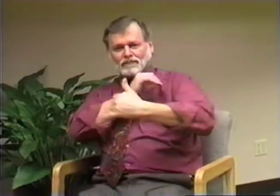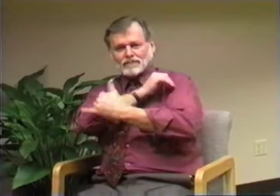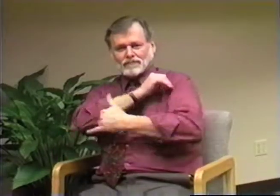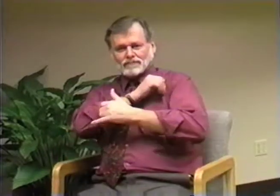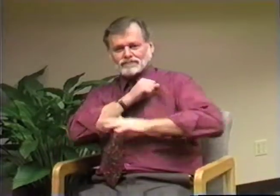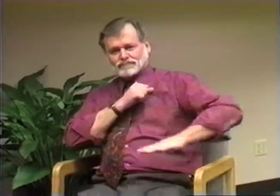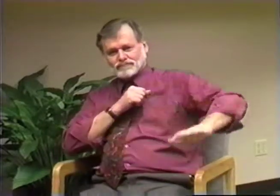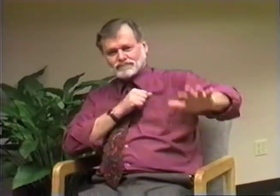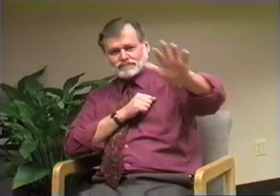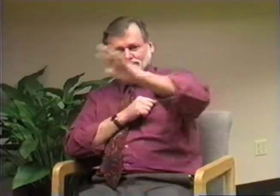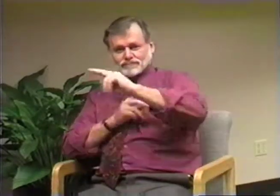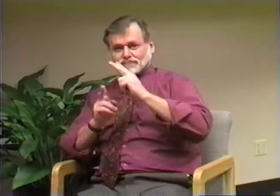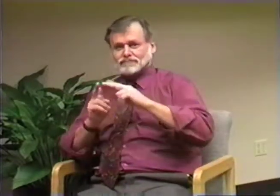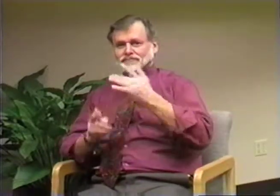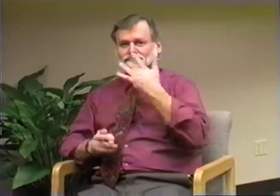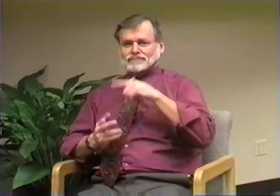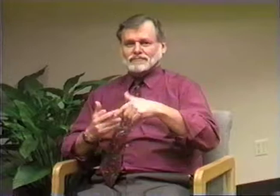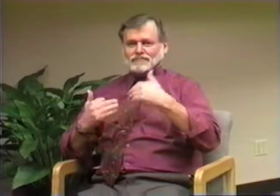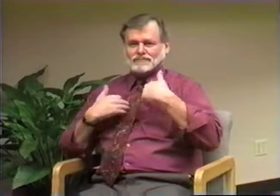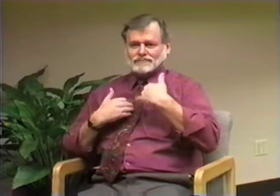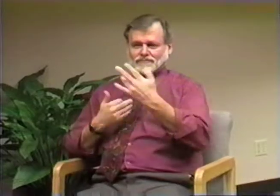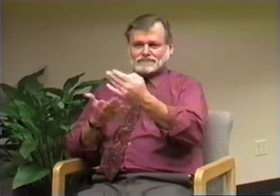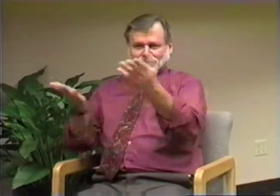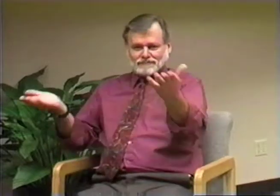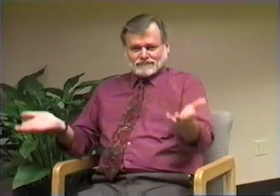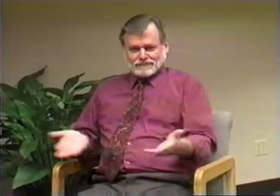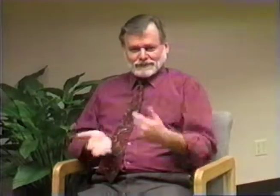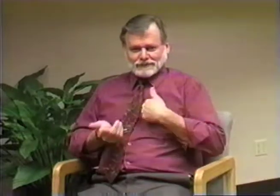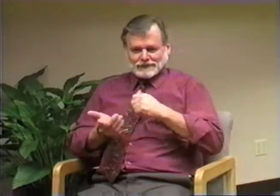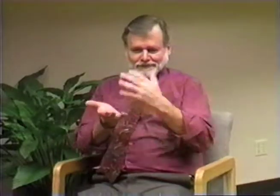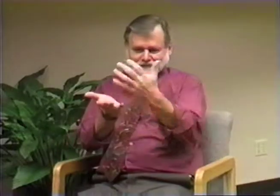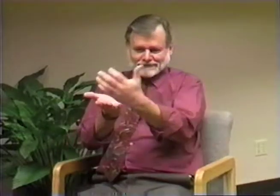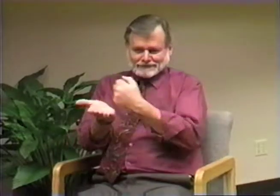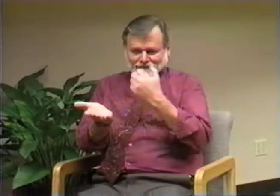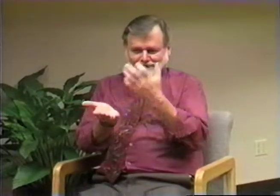as well as all over the country as a leader within the Deaf community. We are really fortunate to have him here